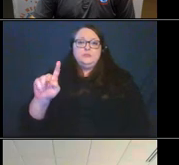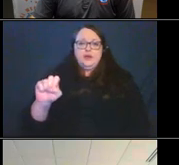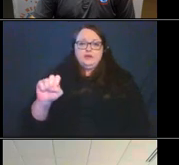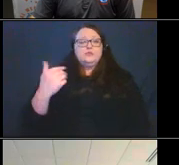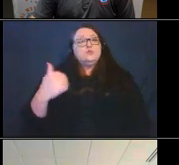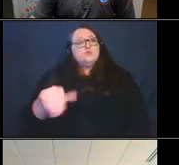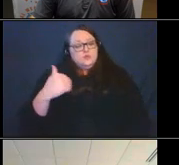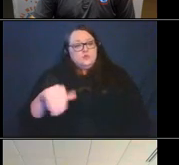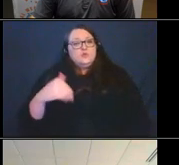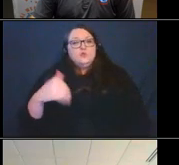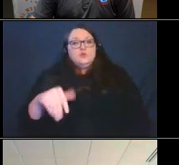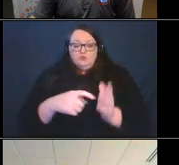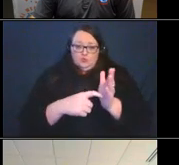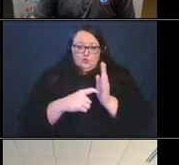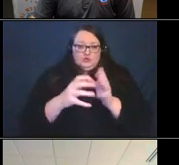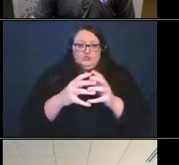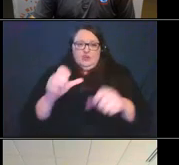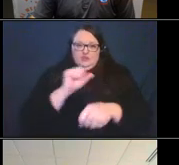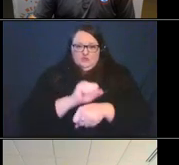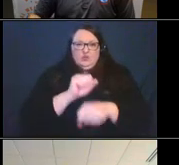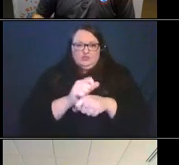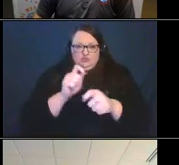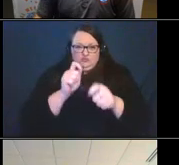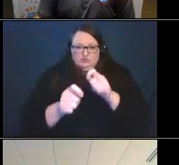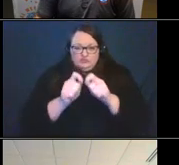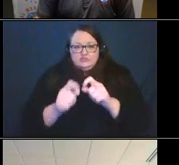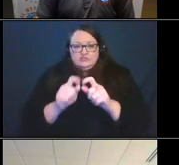because we'd have to start with the CDC data, obviously, and then work our way up with those